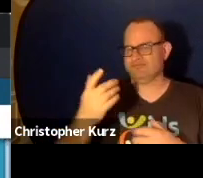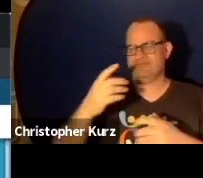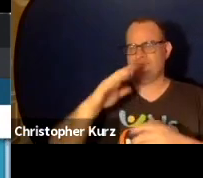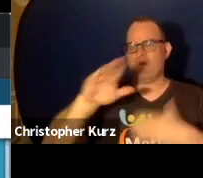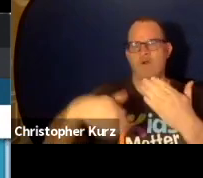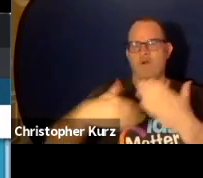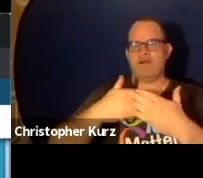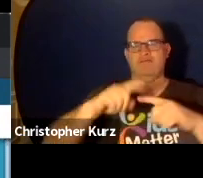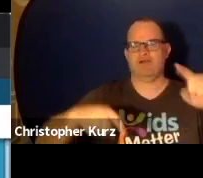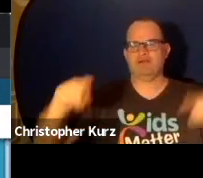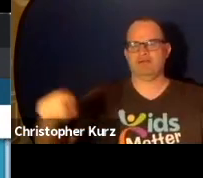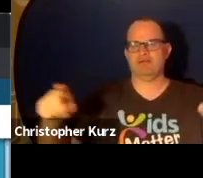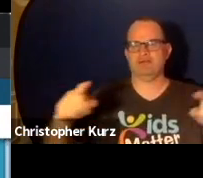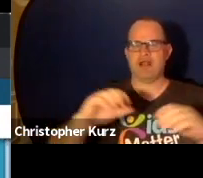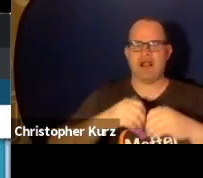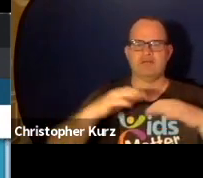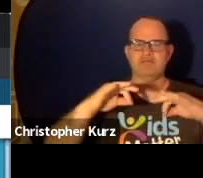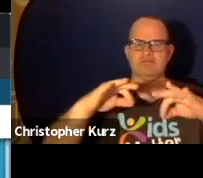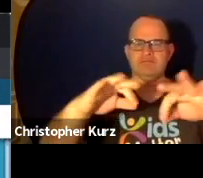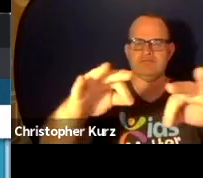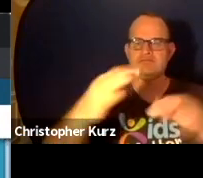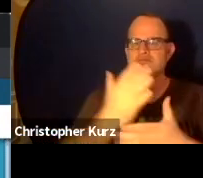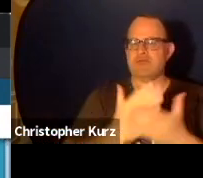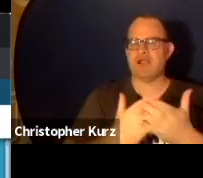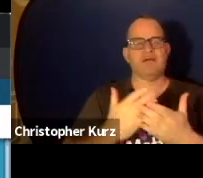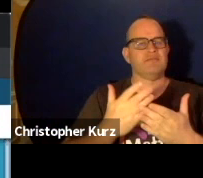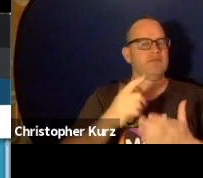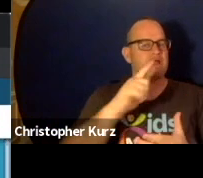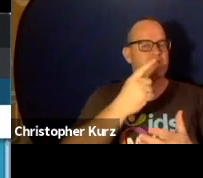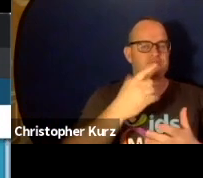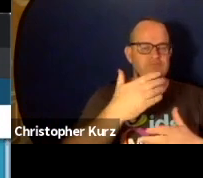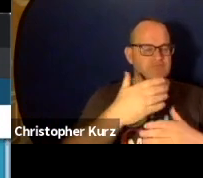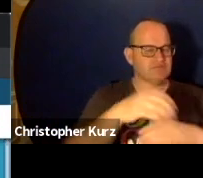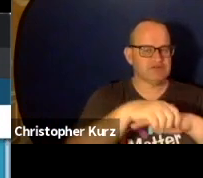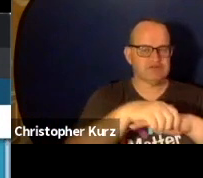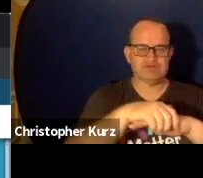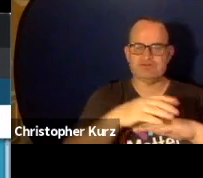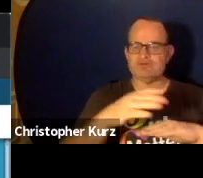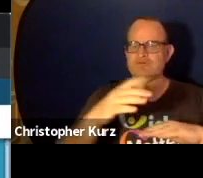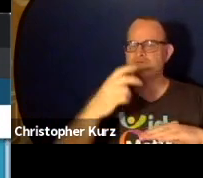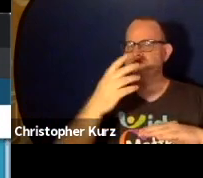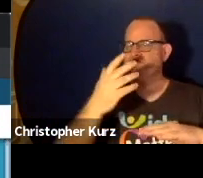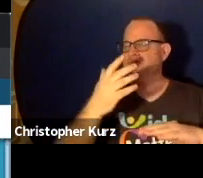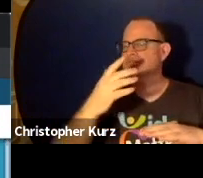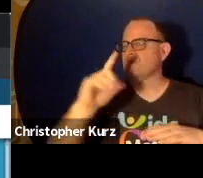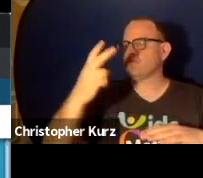We also feel like second language learners can use this as a resource as